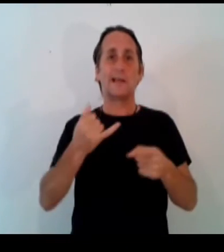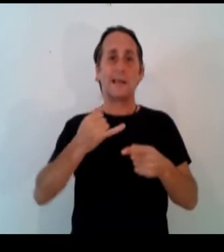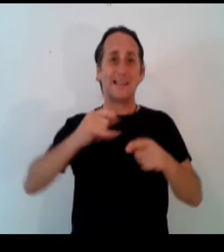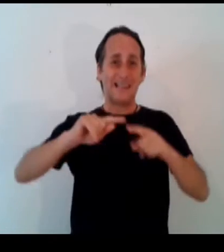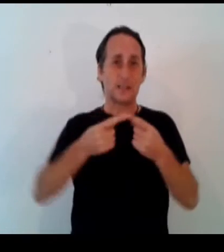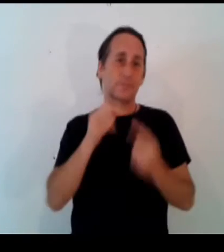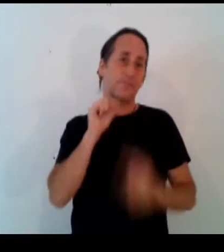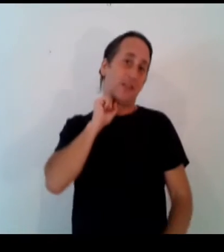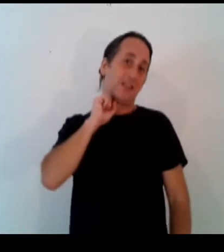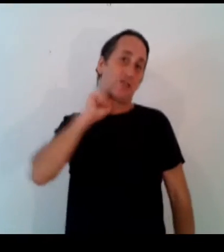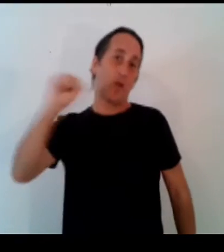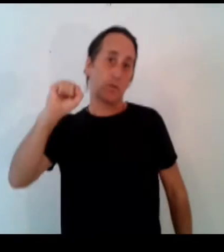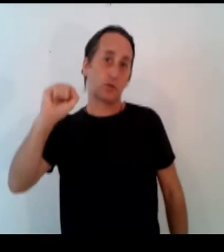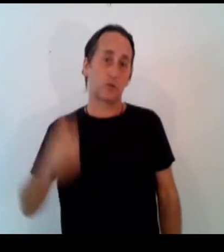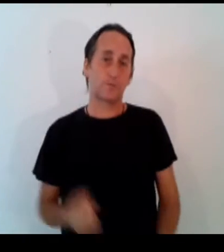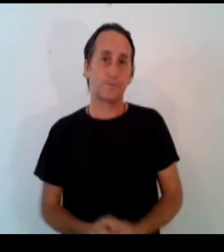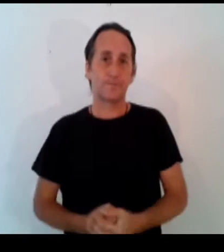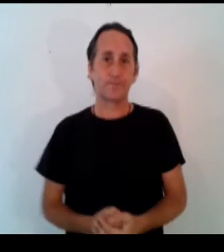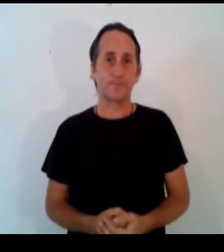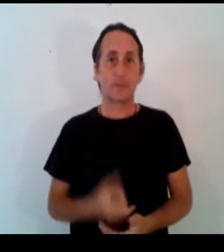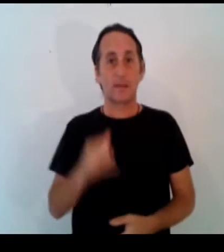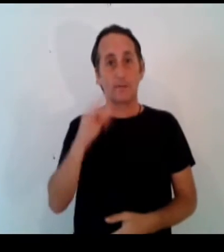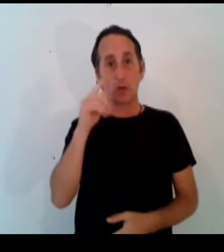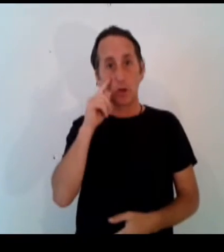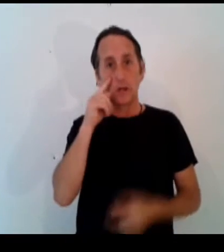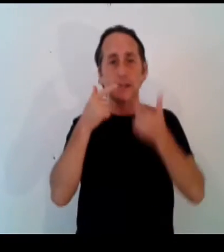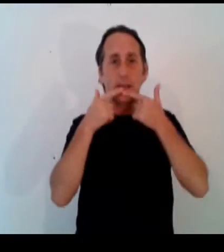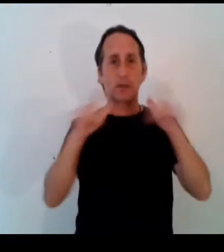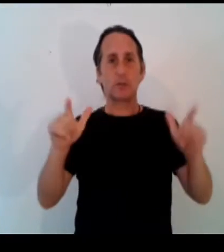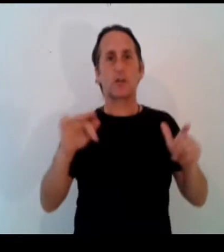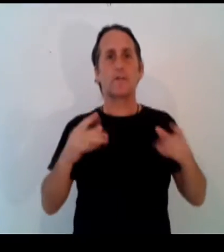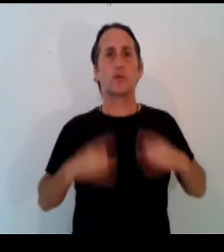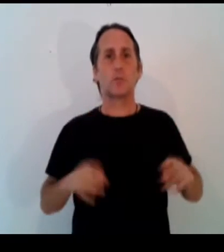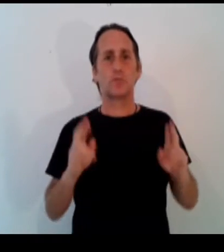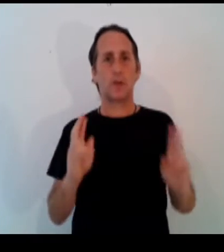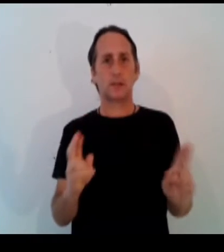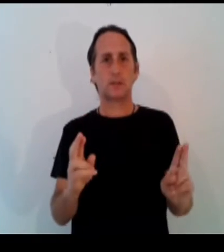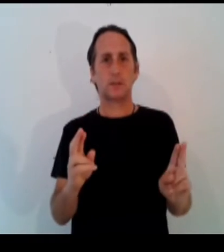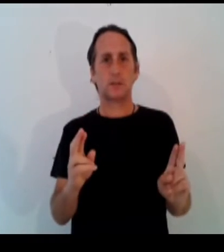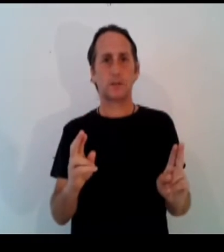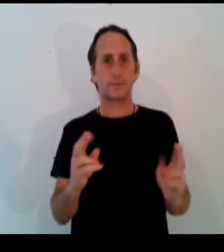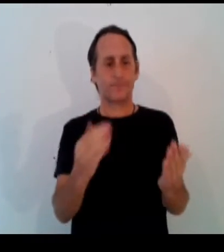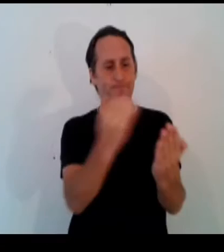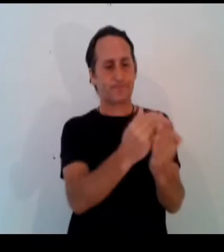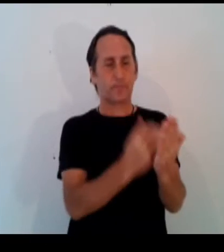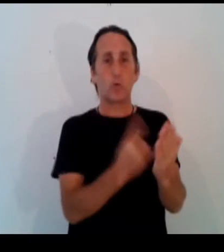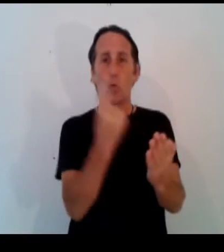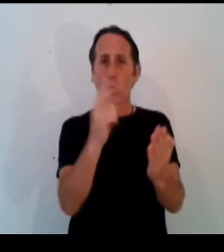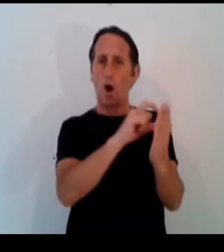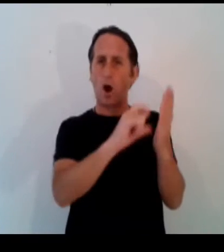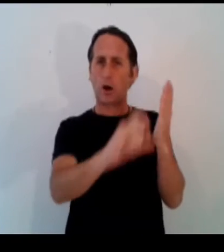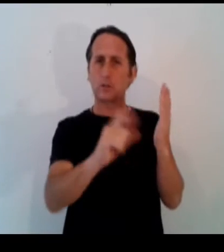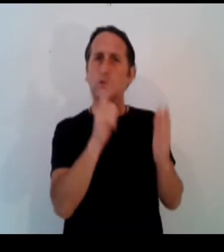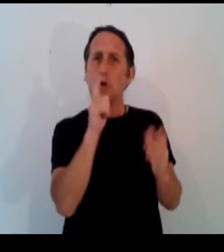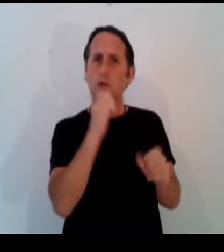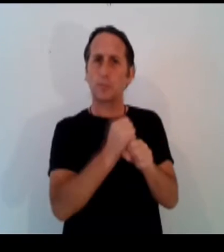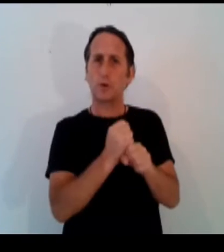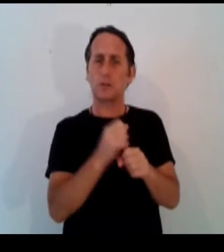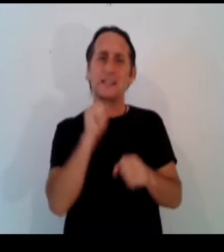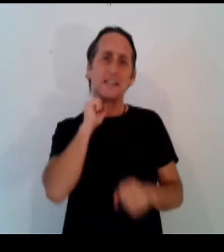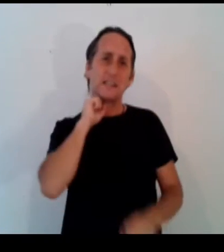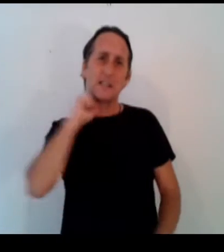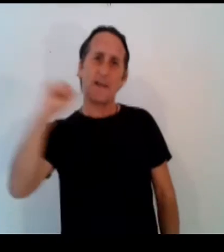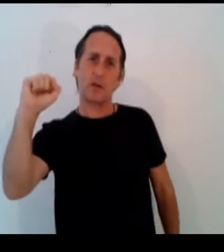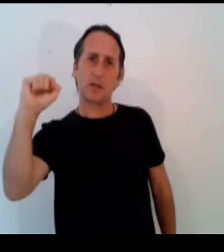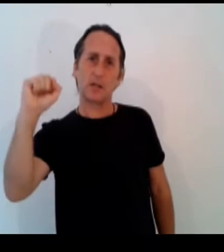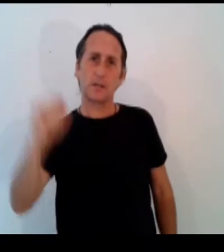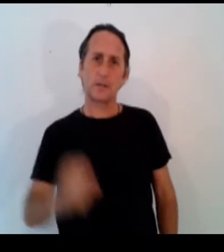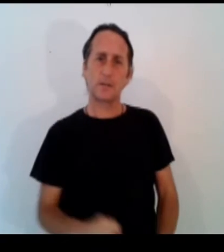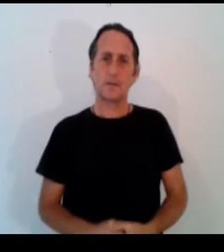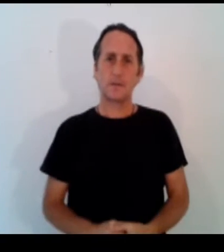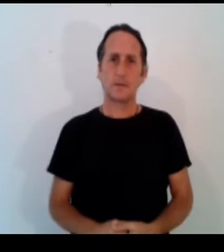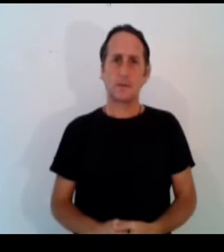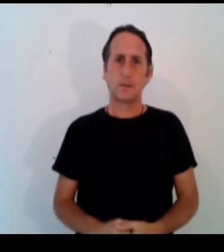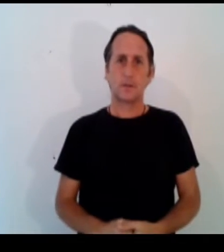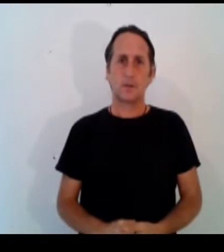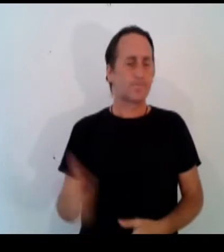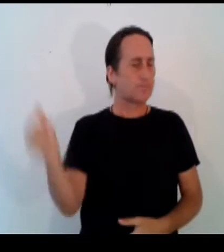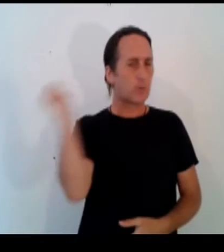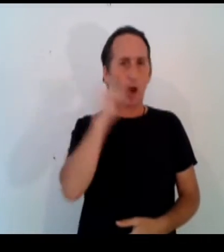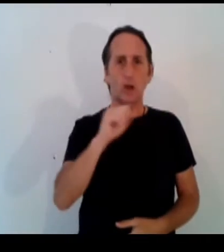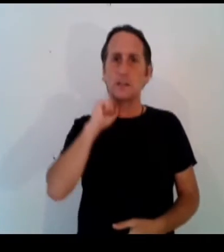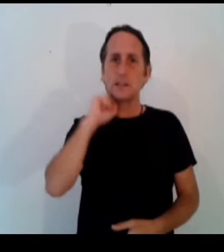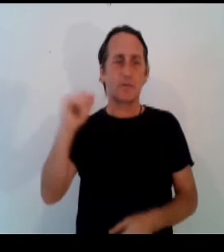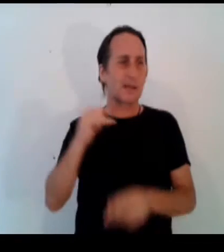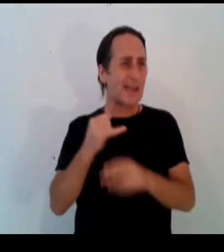If you look at the Universal Declaration of Human Rights, one of the articles talks about slavery.